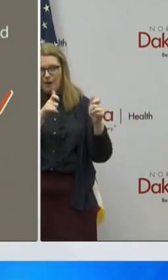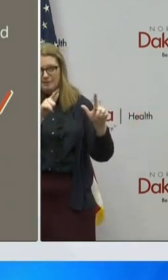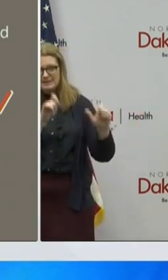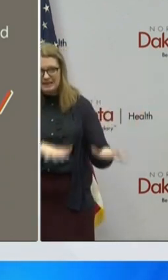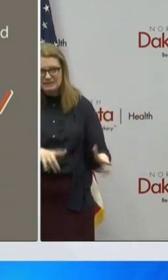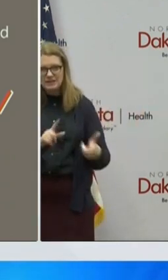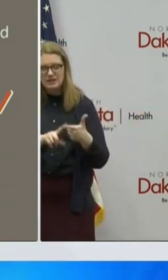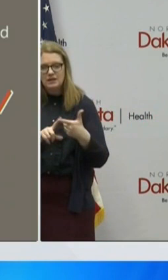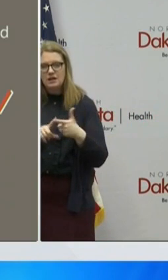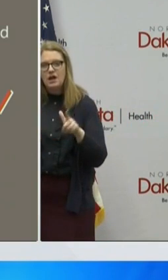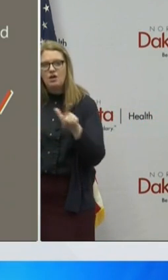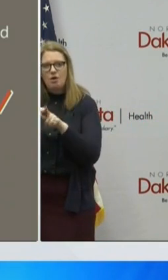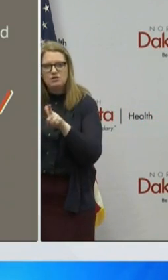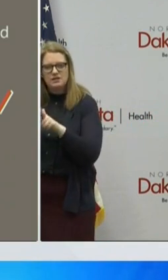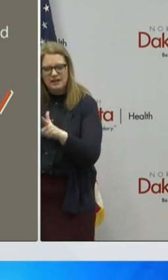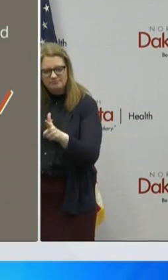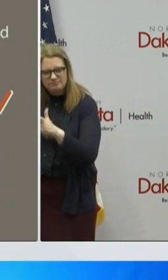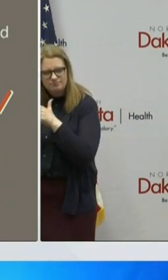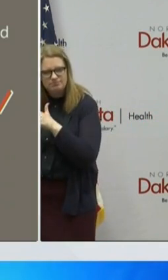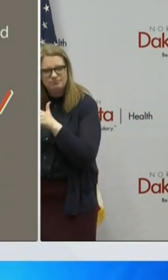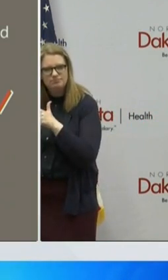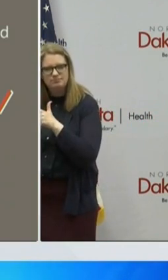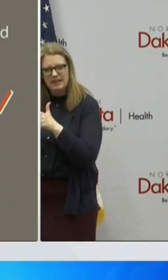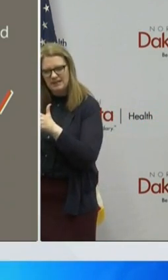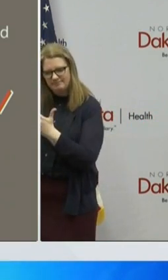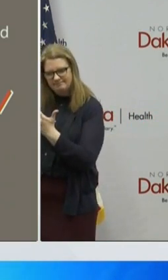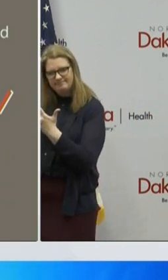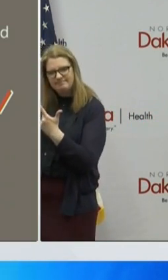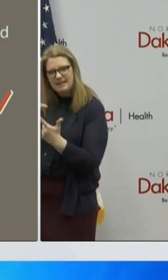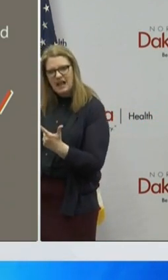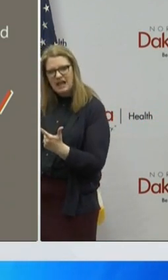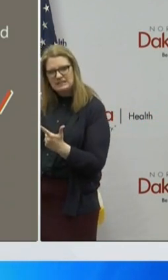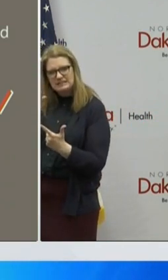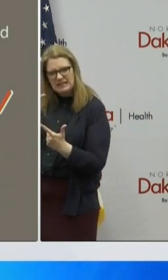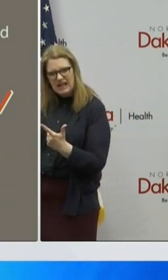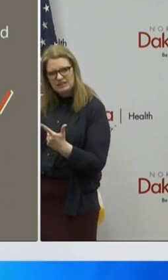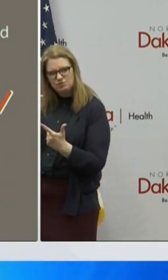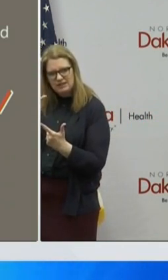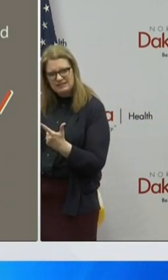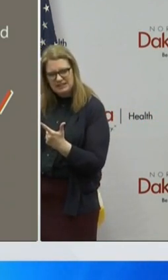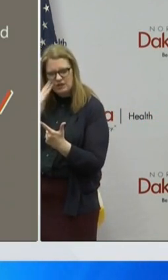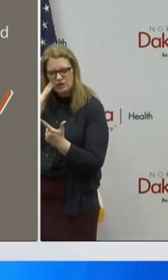HAVING PPE, BUT TWO OF THE AREAS WE WANT TO FOCUS ON ARE MAKE AN ANNOUNCEMENT IS WIDESPREAD RAPID